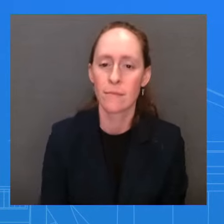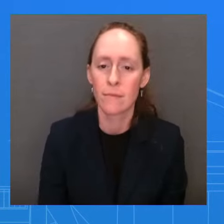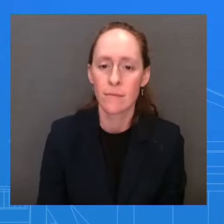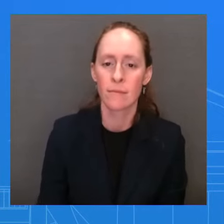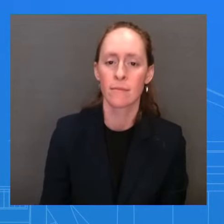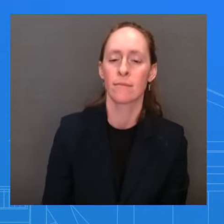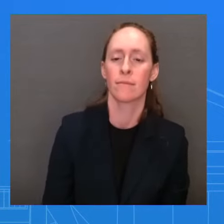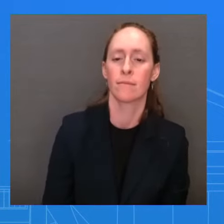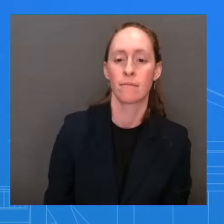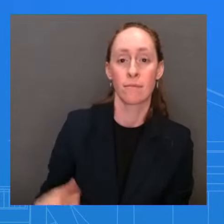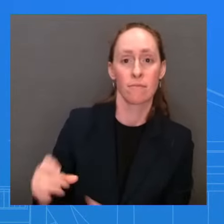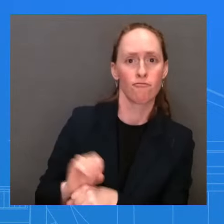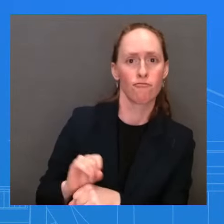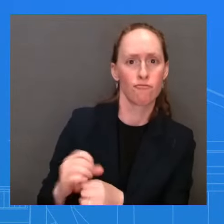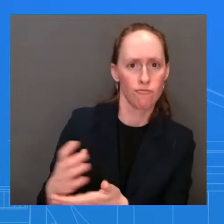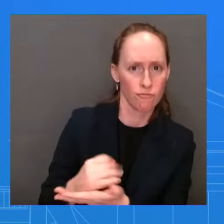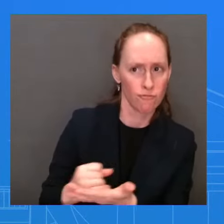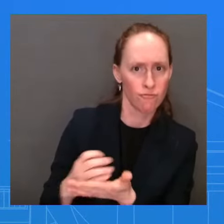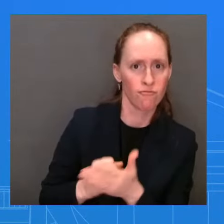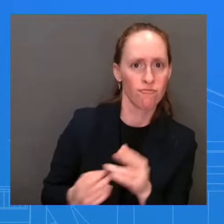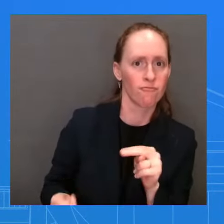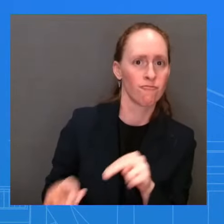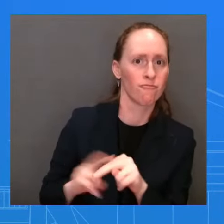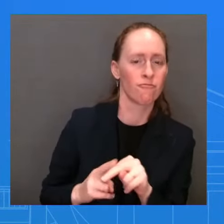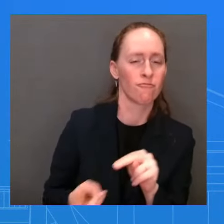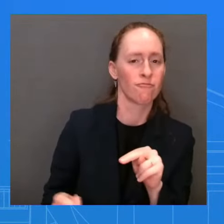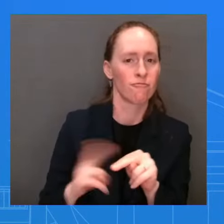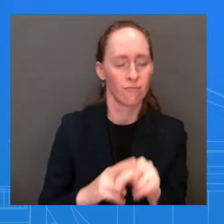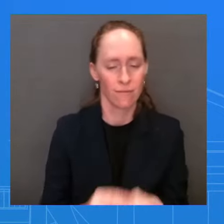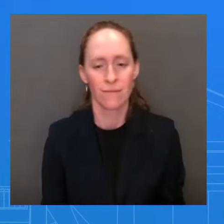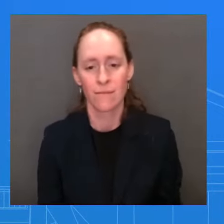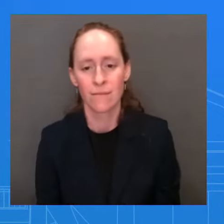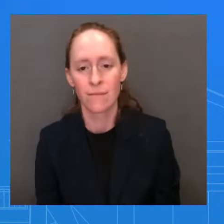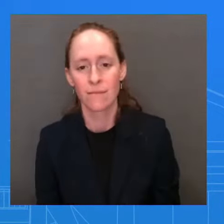and consumer spending is strong. But he understands that American people are still feeling,